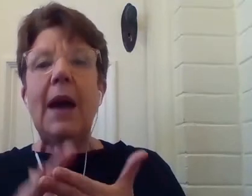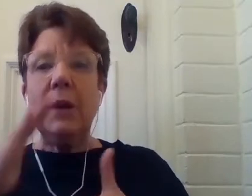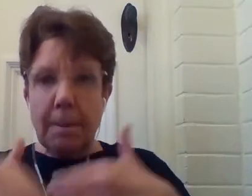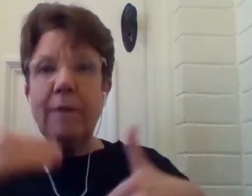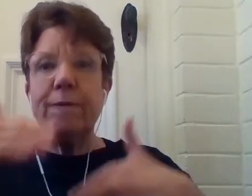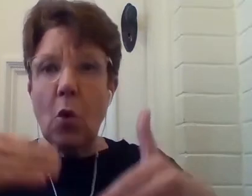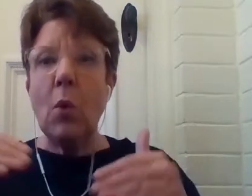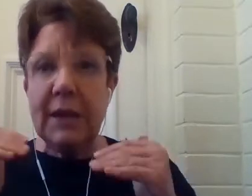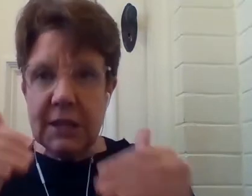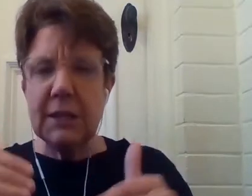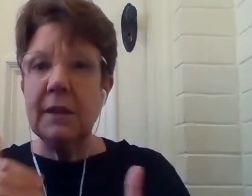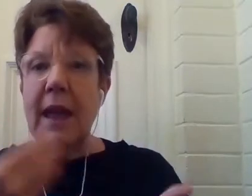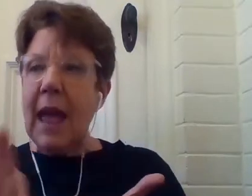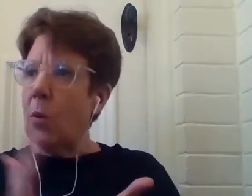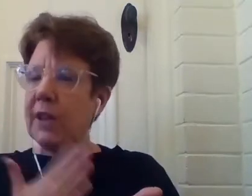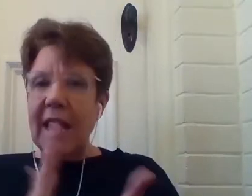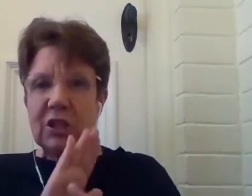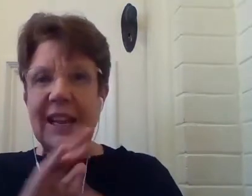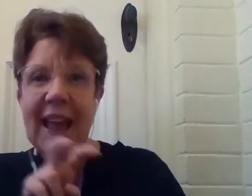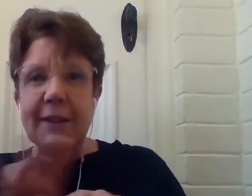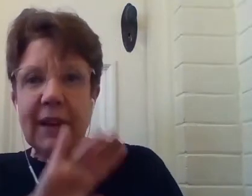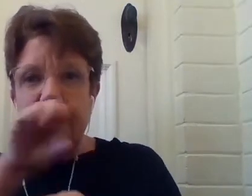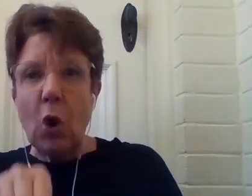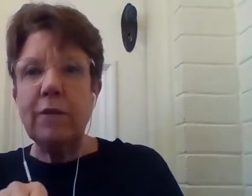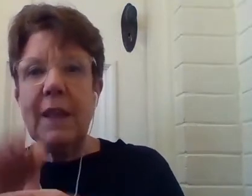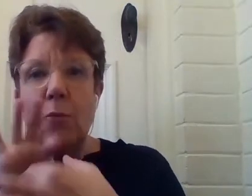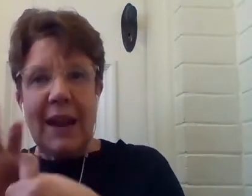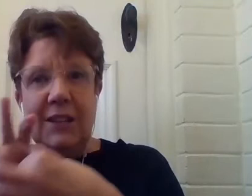and how was I active in that relationship?" That can give you a